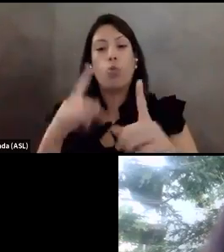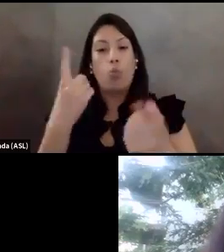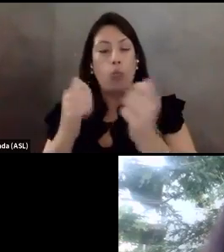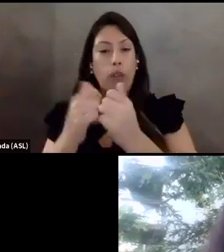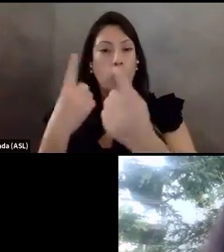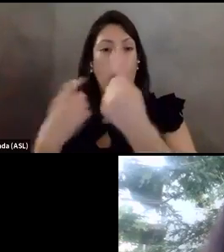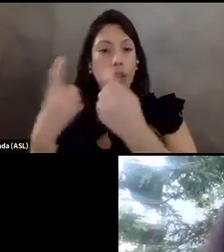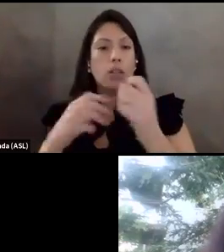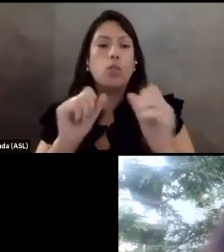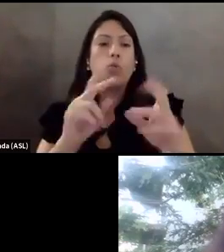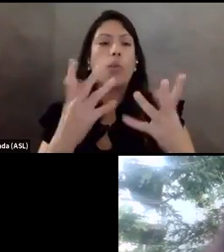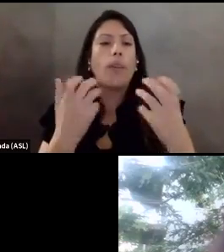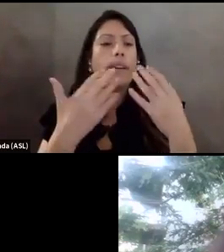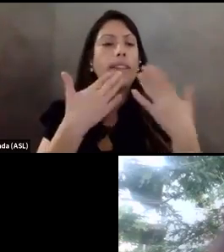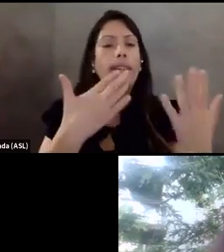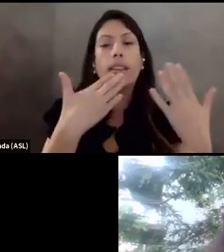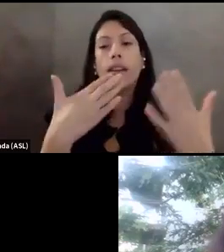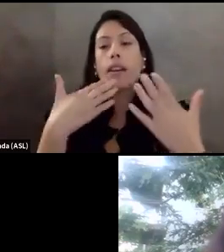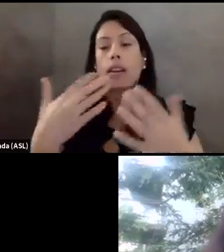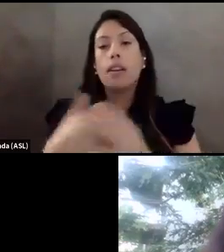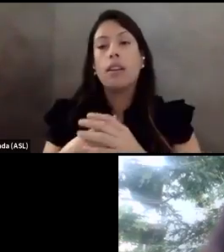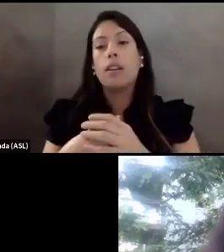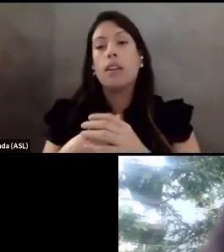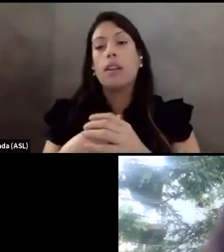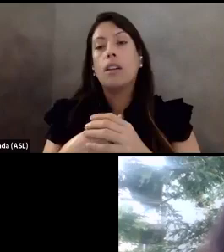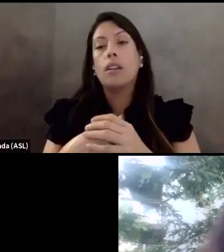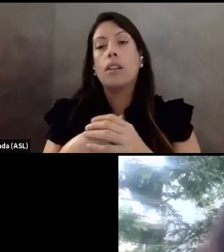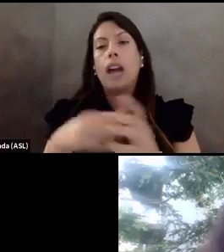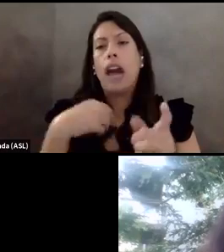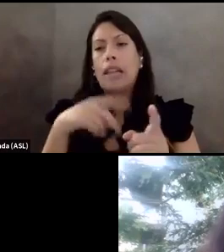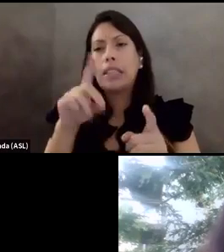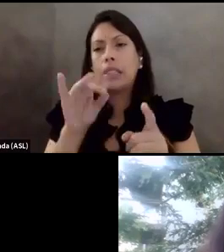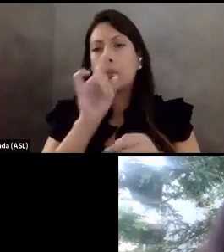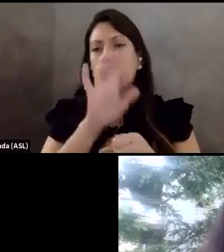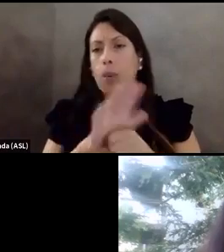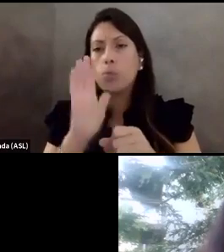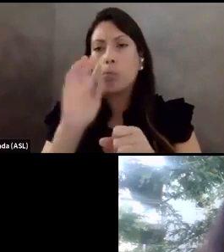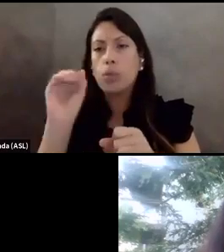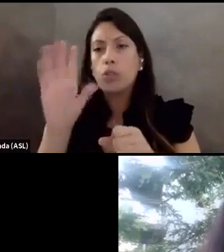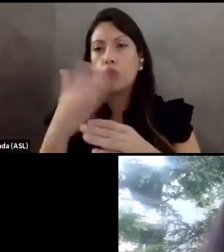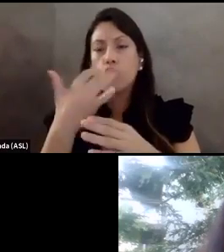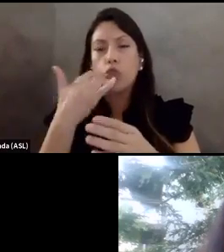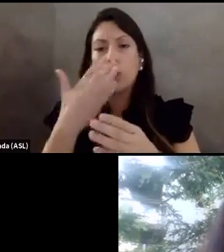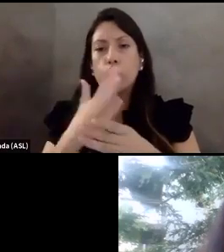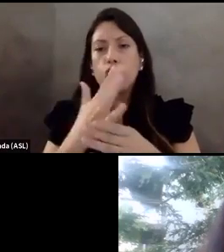I do want to I promise to get the phone number for for those who are interested in getting